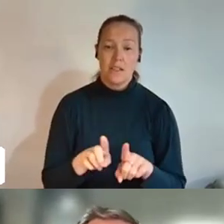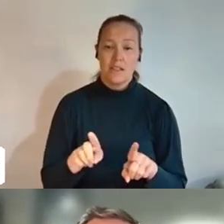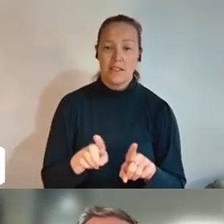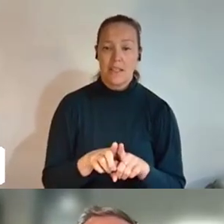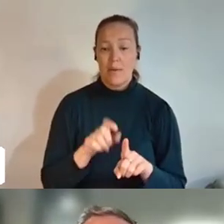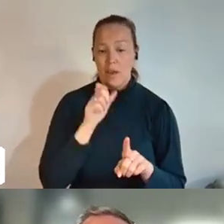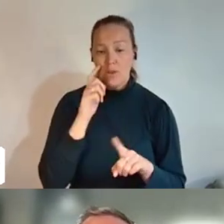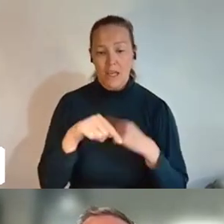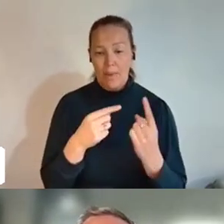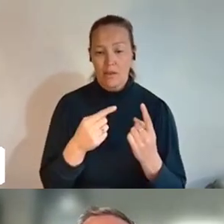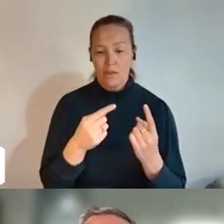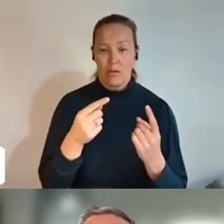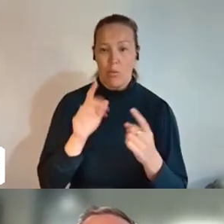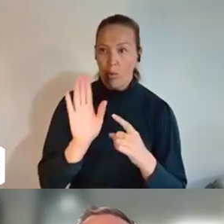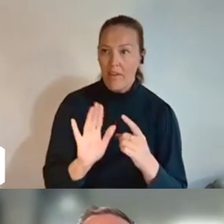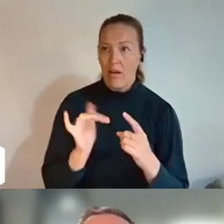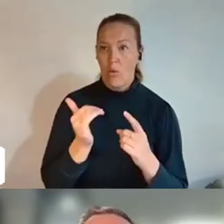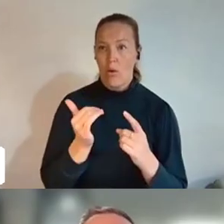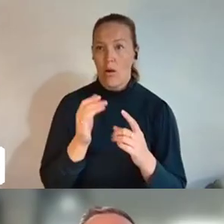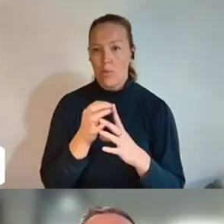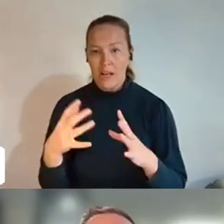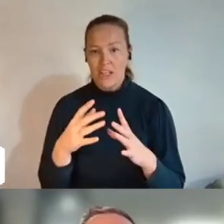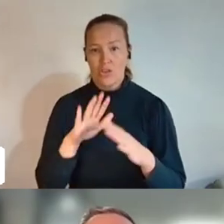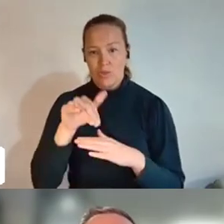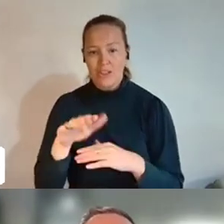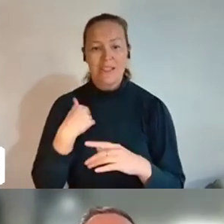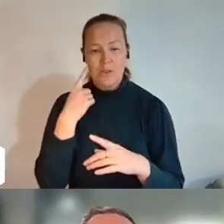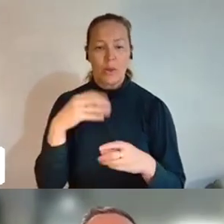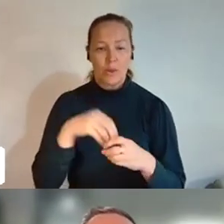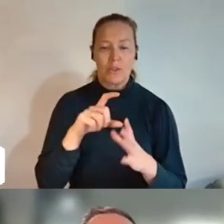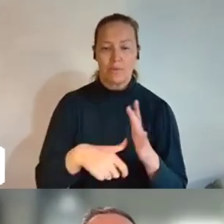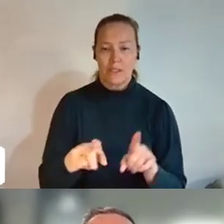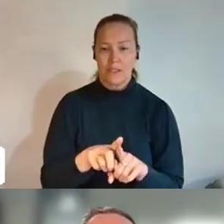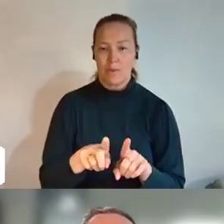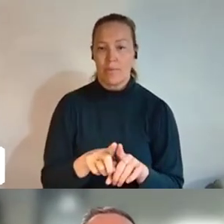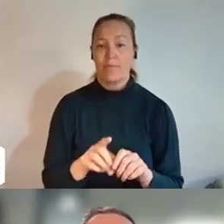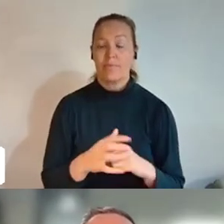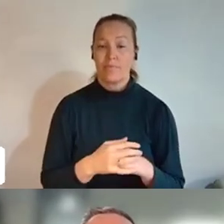considered now. And when it comes to the room itself, there's also more we can do to ensure